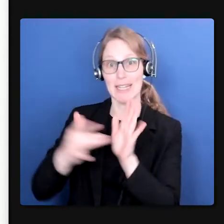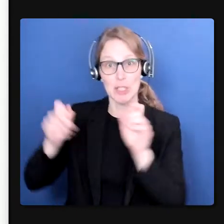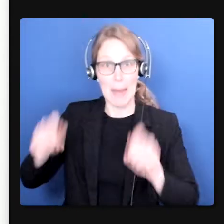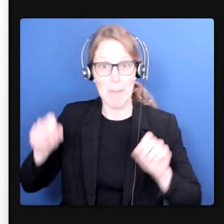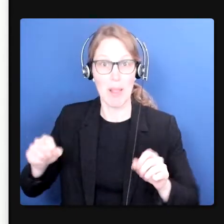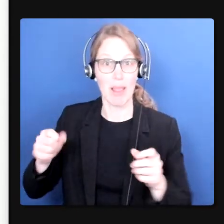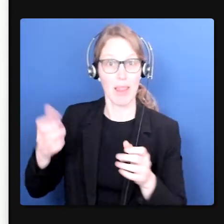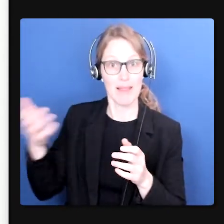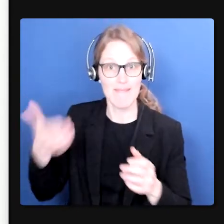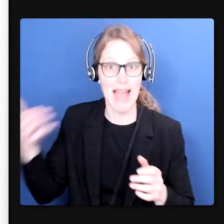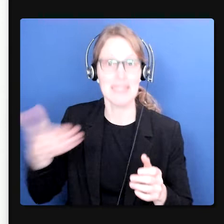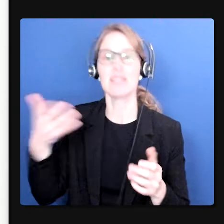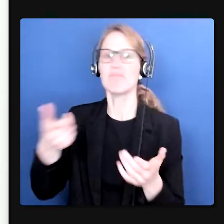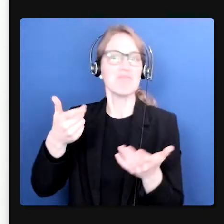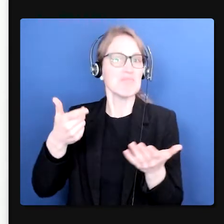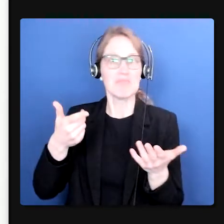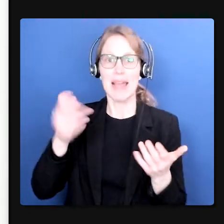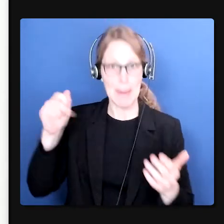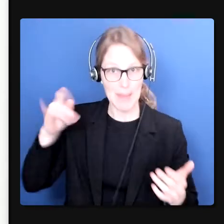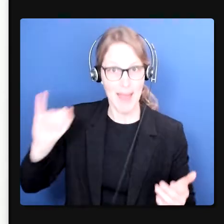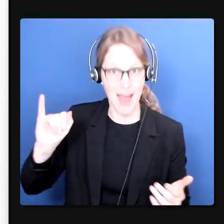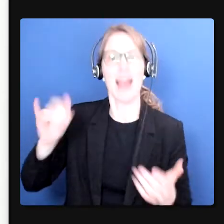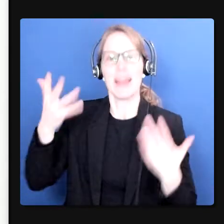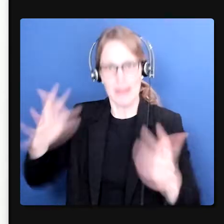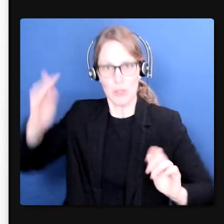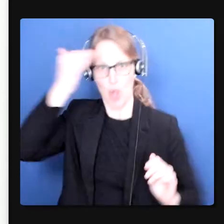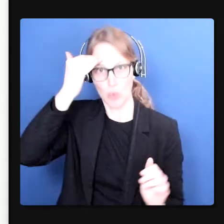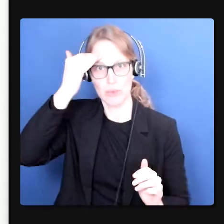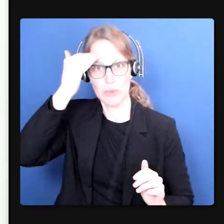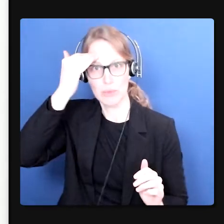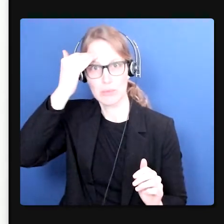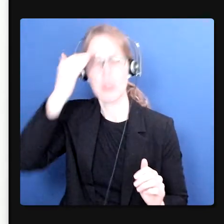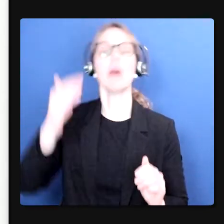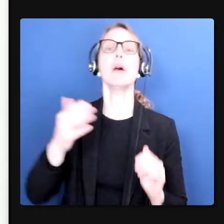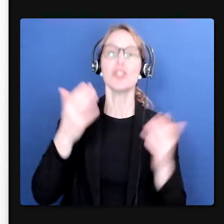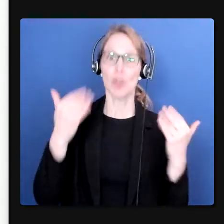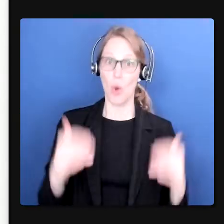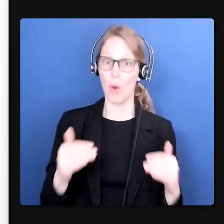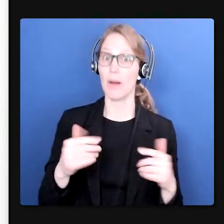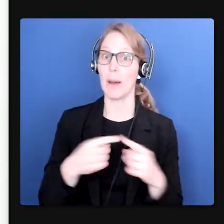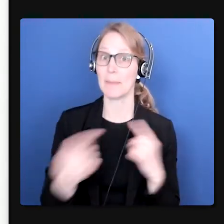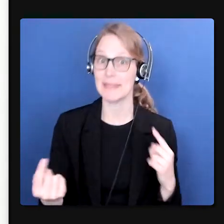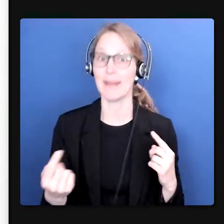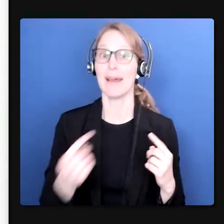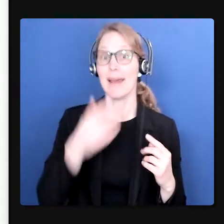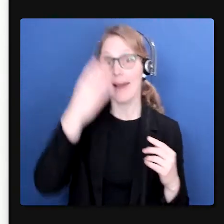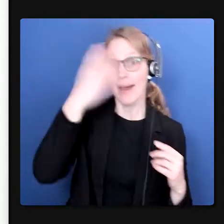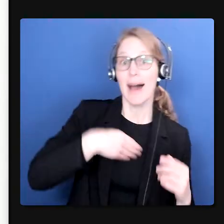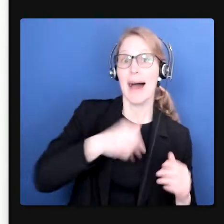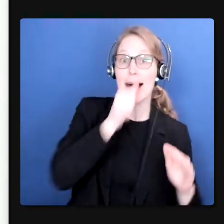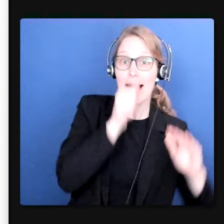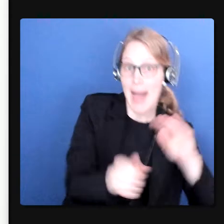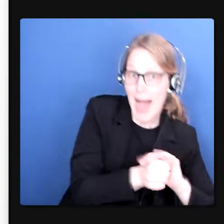In either of those cases, the API just acts as a NOA. The inverse, hiding to touch controls